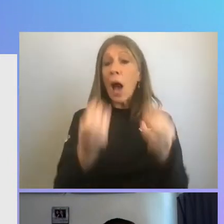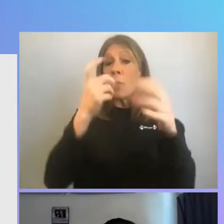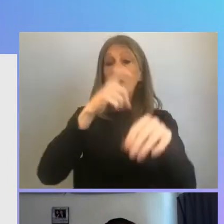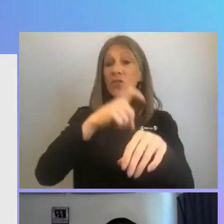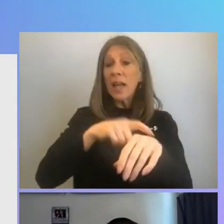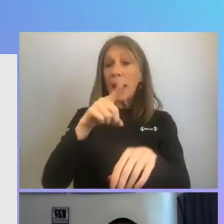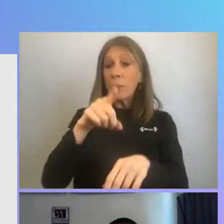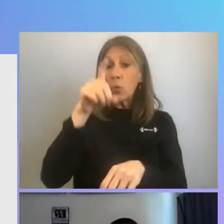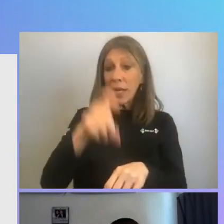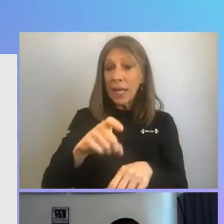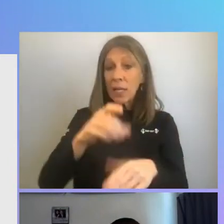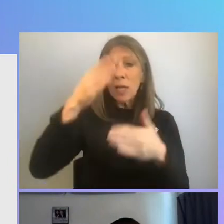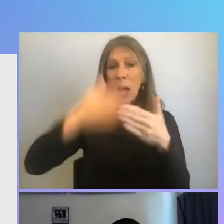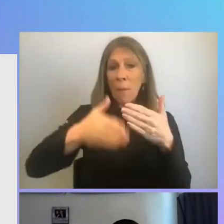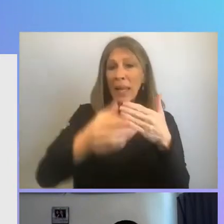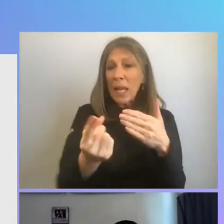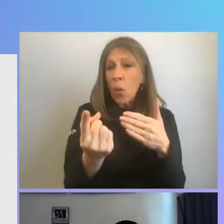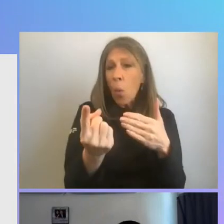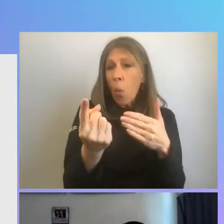complete just a small subset of tasks that Glenda shared